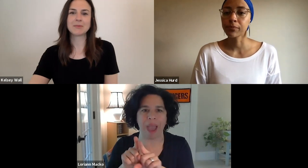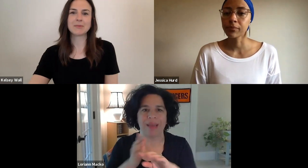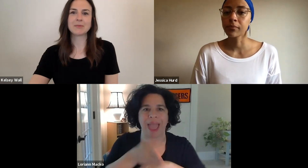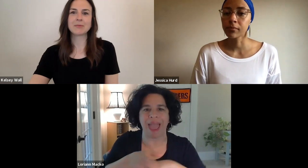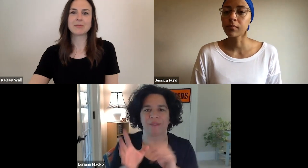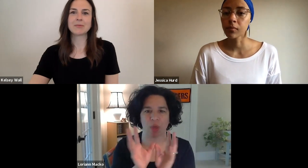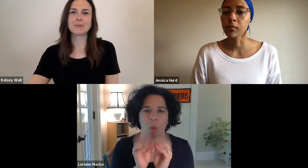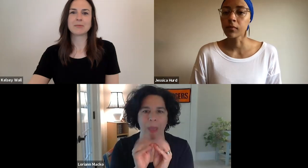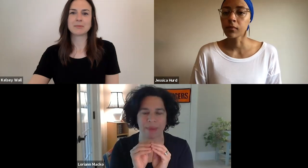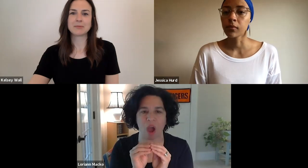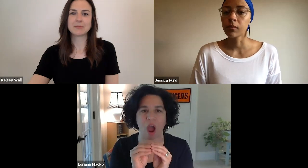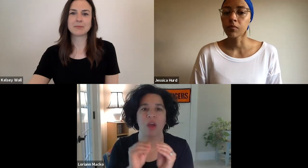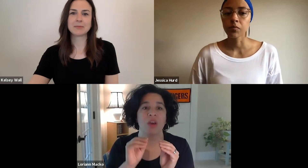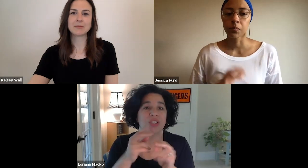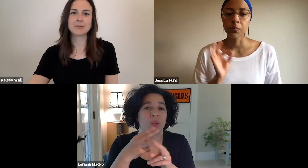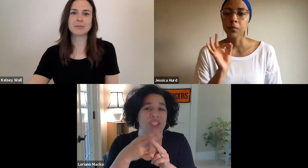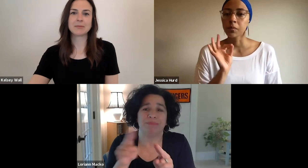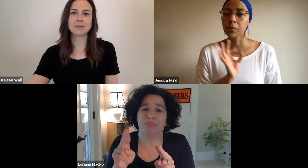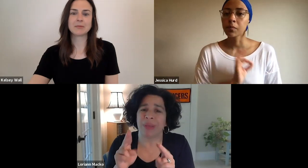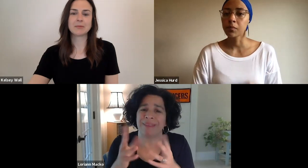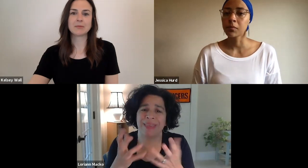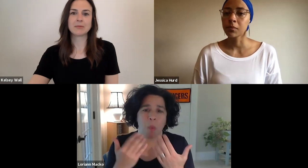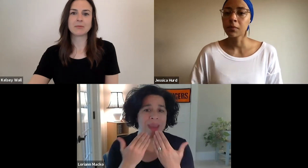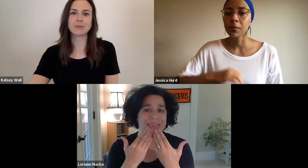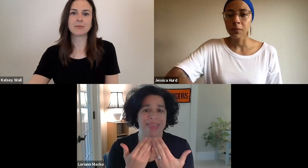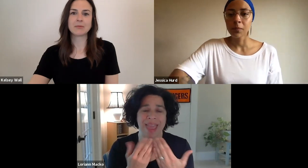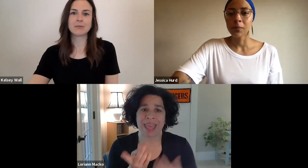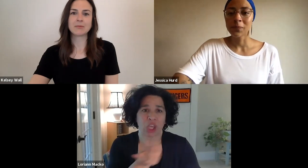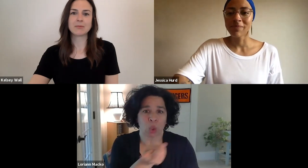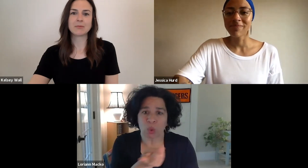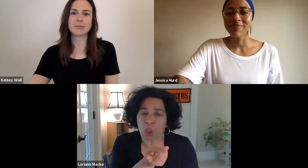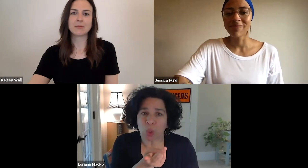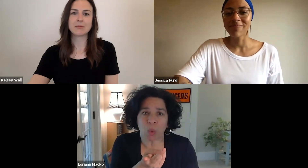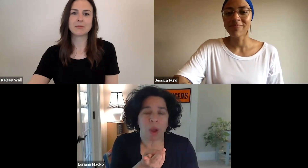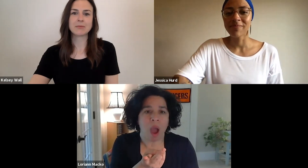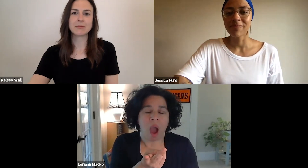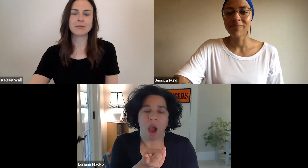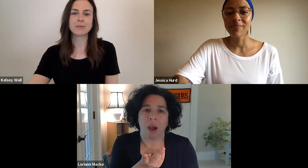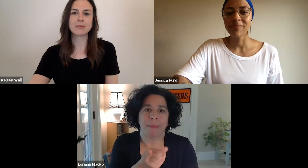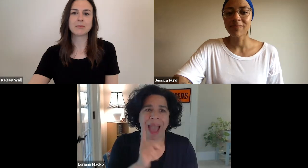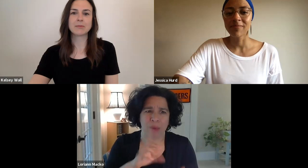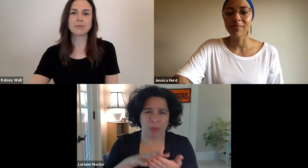in the Q&A after the webinar is complete. So, just briefly wanted to say thank you so much,